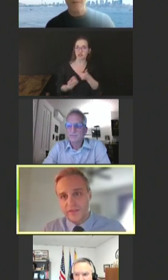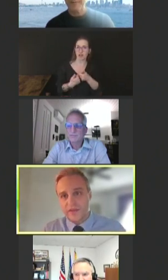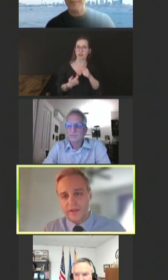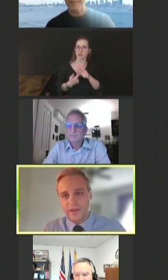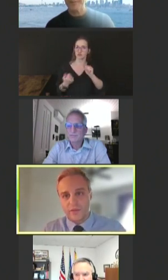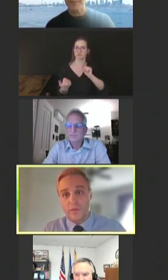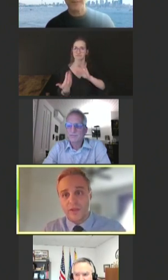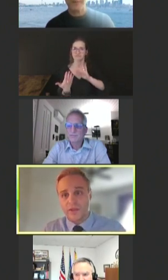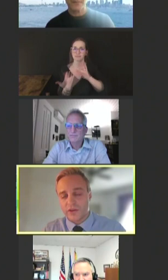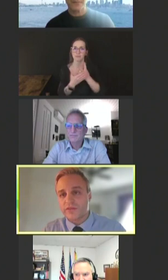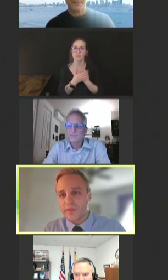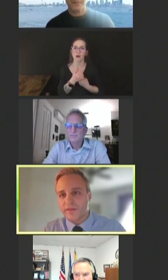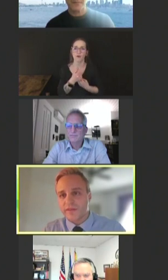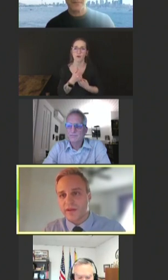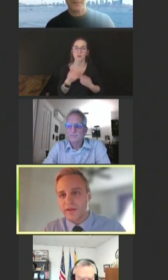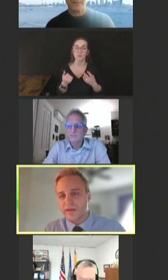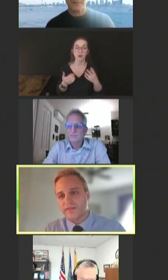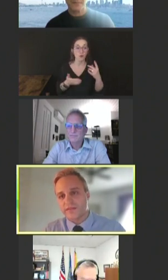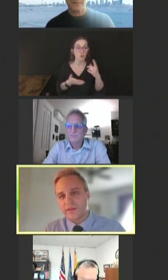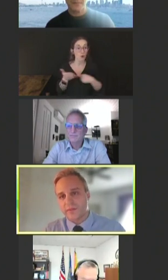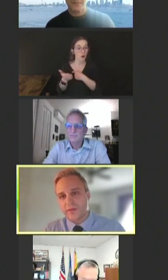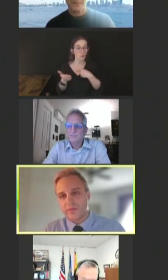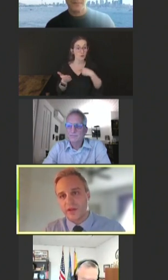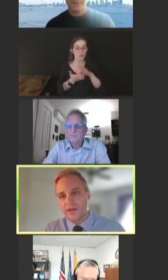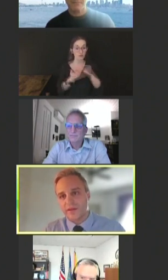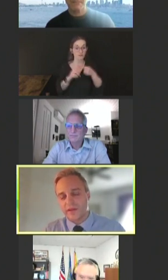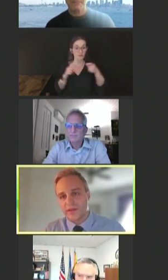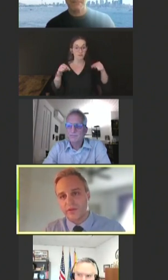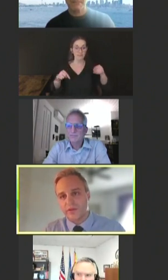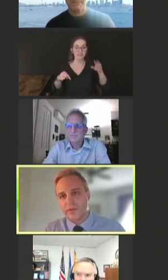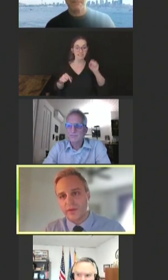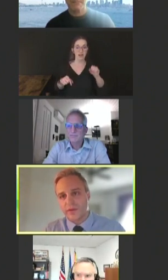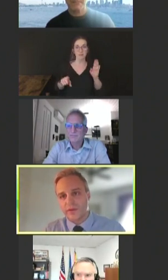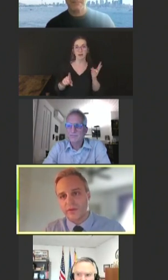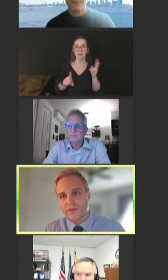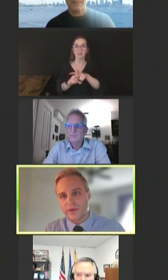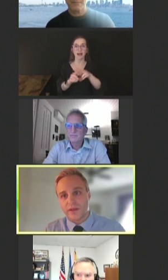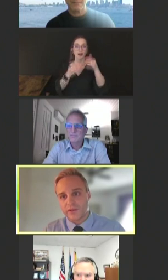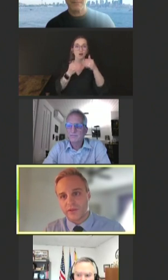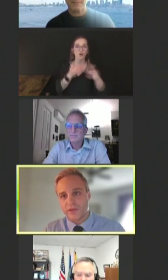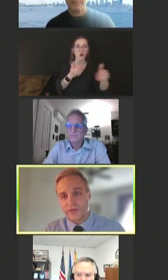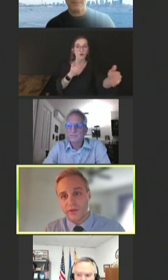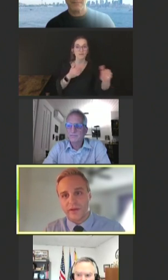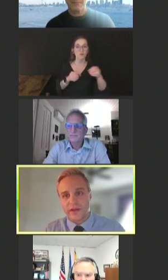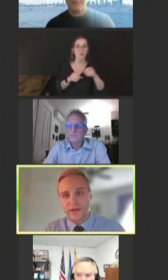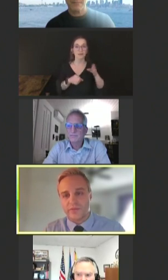certainly, what we learn from this can certainly be applied going forward in the future to other